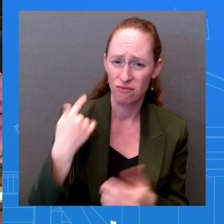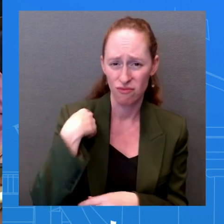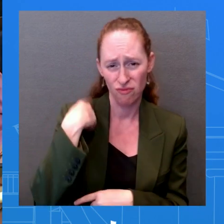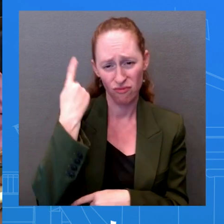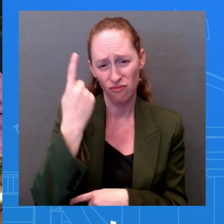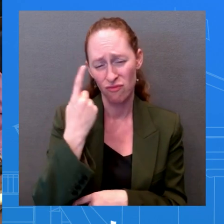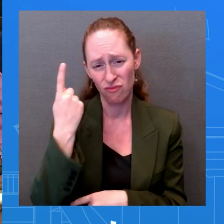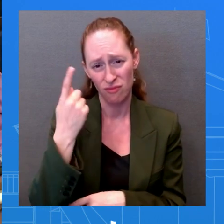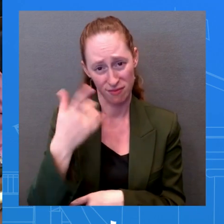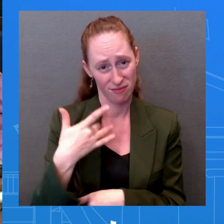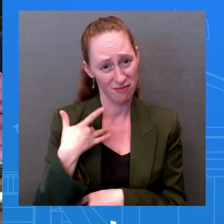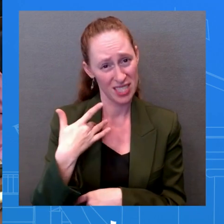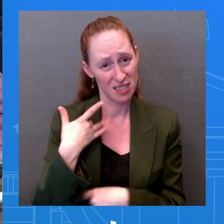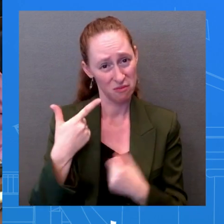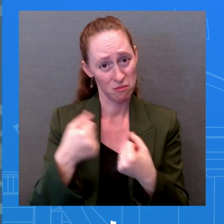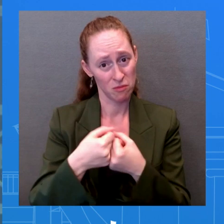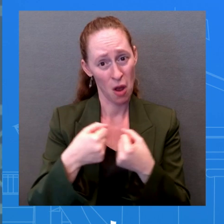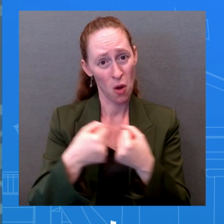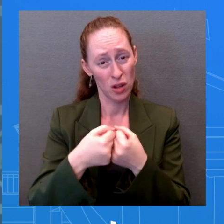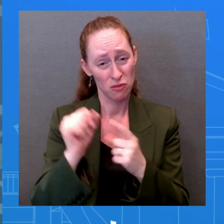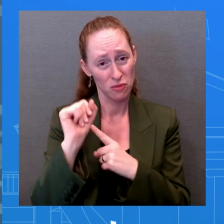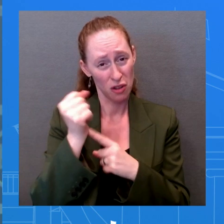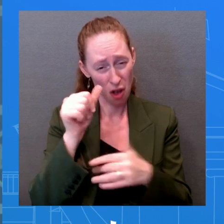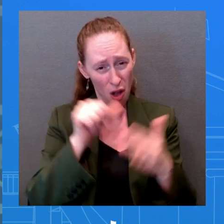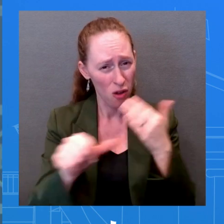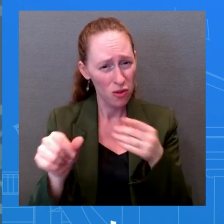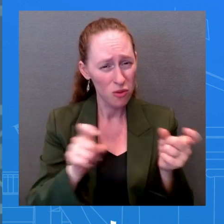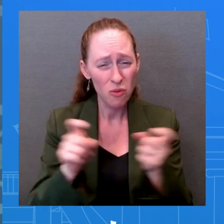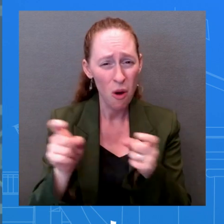Are you doing enough? Ms. Jean-Pierre: So what we have --